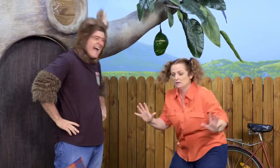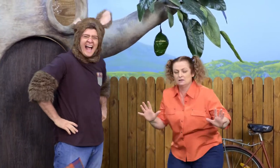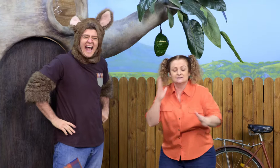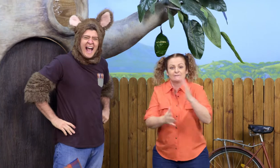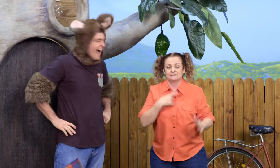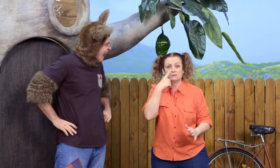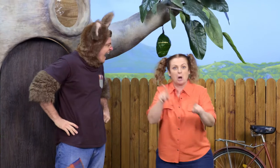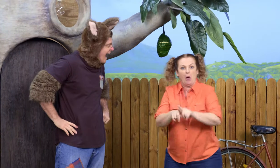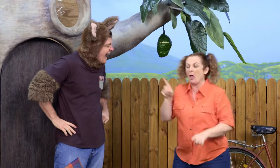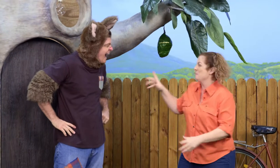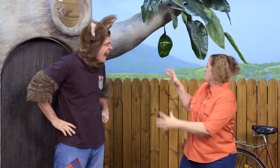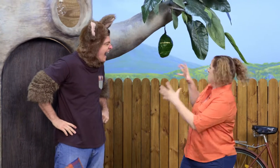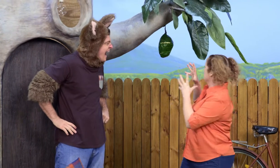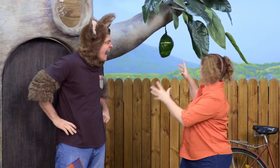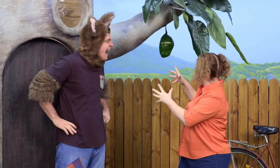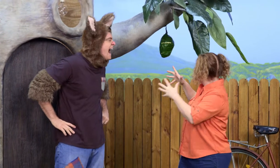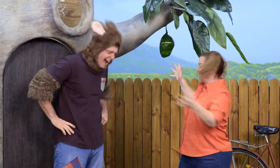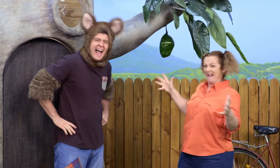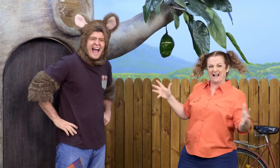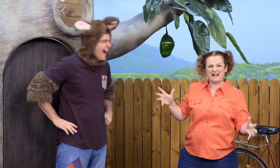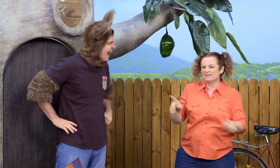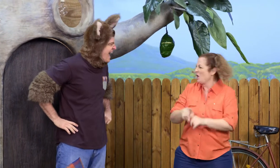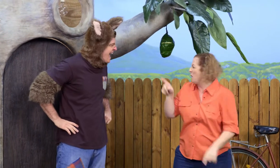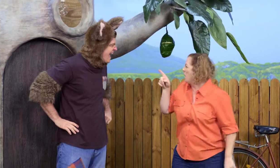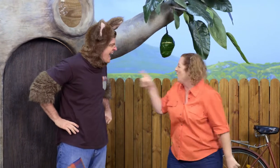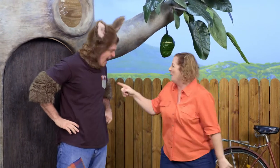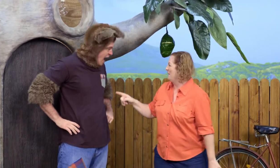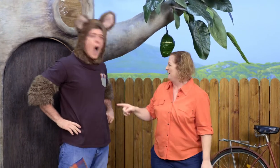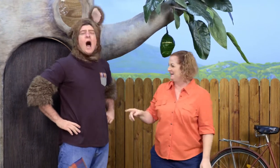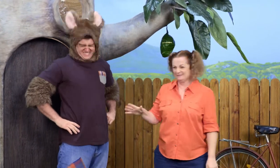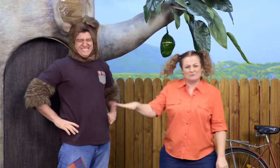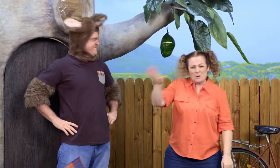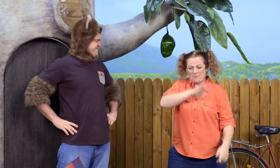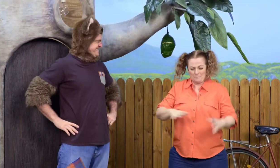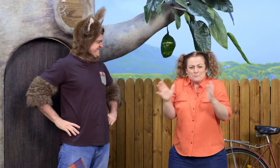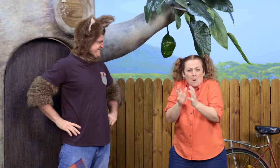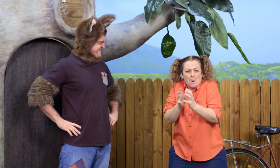I have never seen anything as big as that before. This is the same as you, Possum.